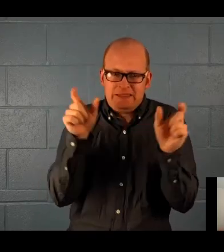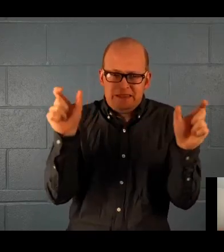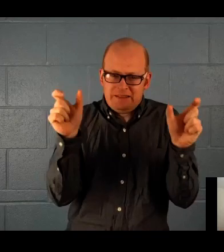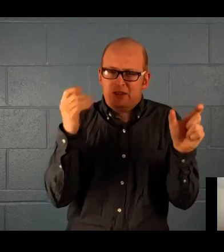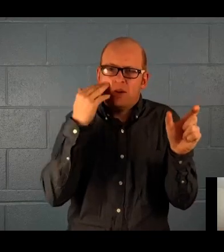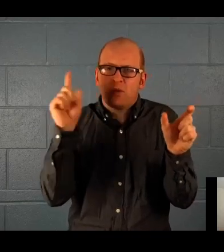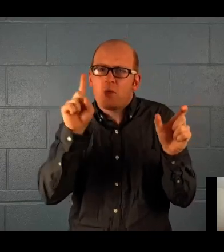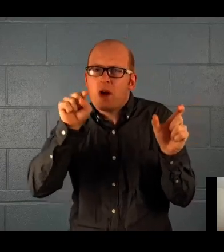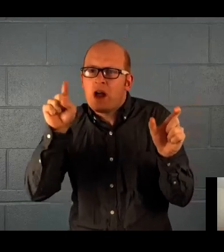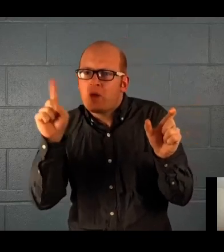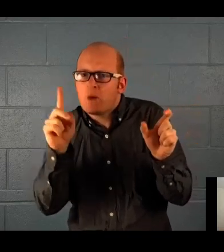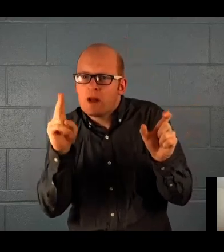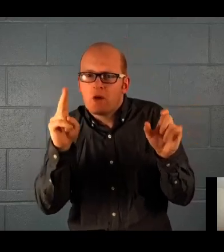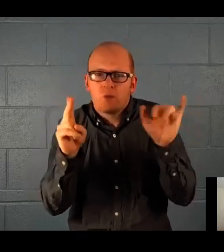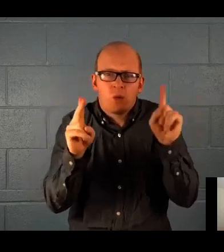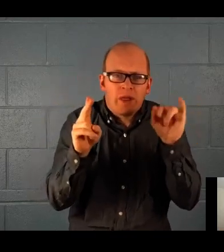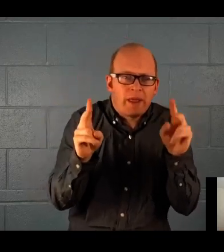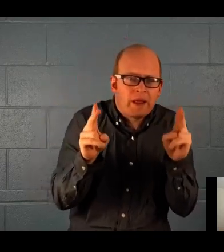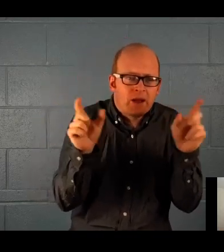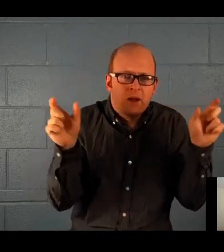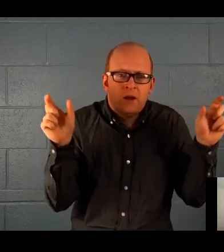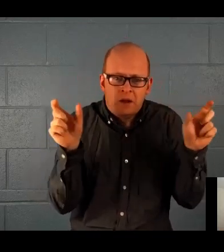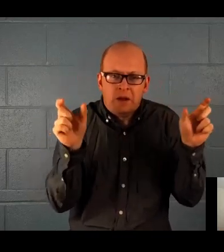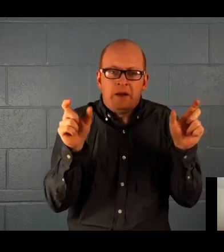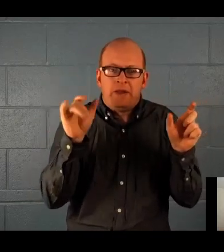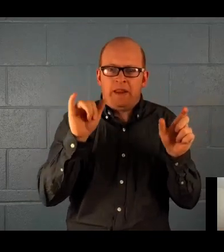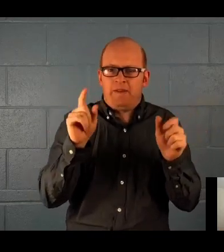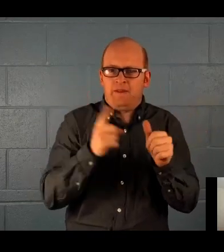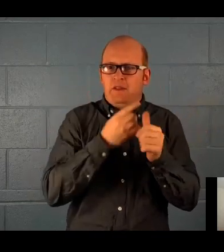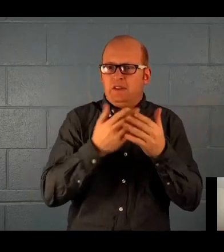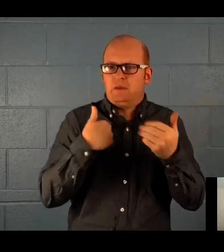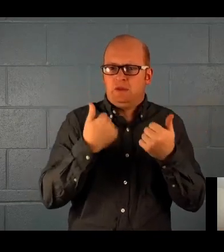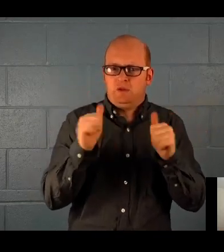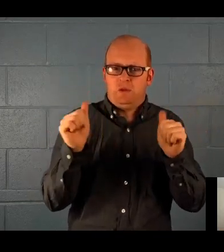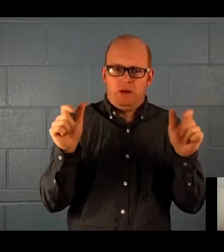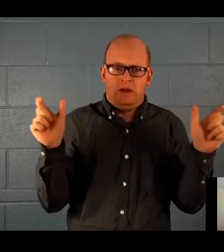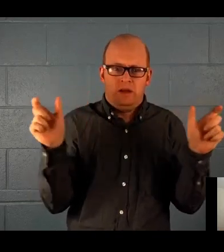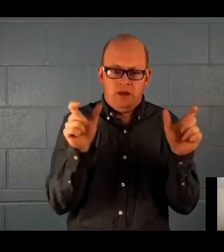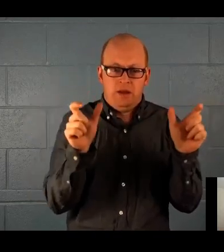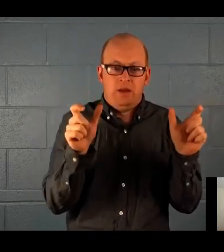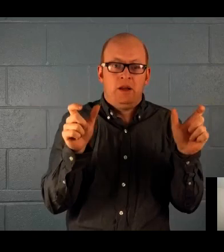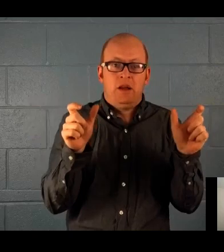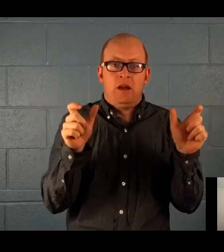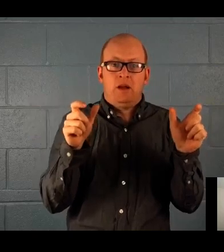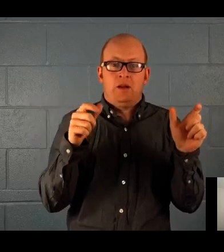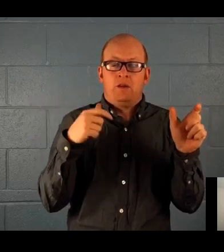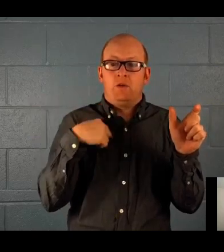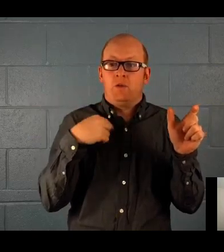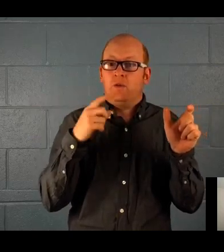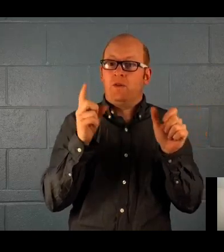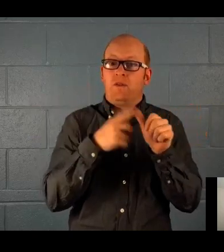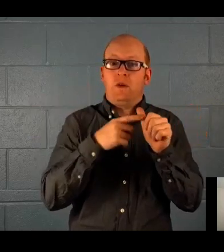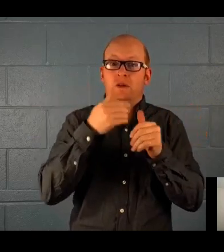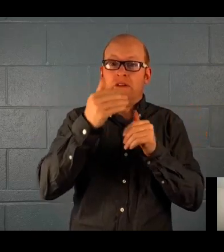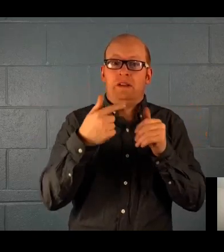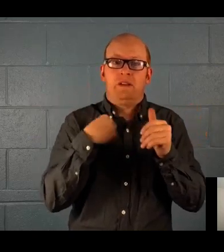And the first platform that we tried was something called the simple overlap platform. In this platform, the first virus